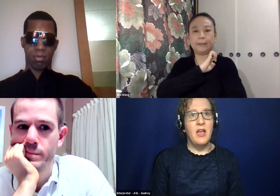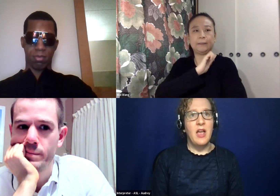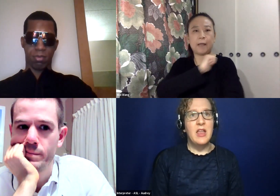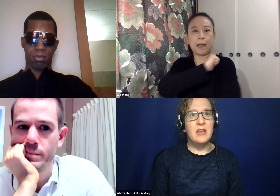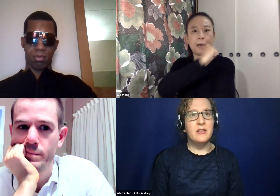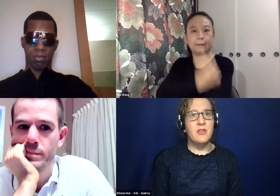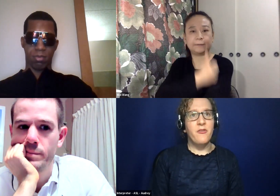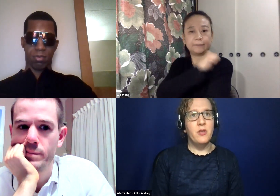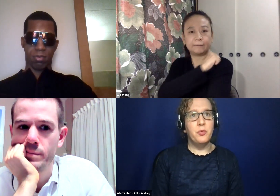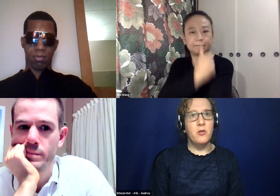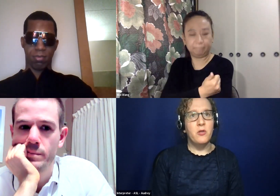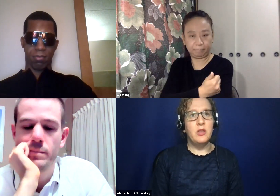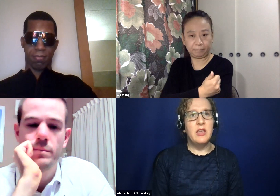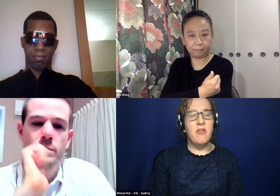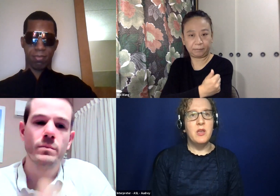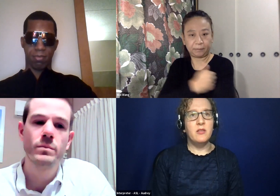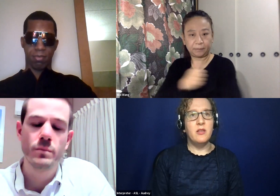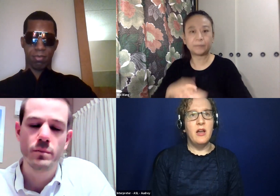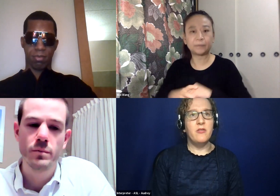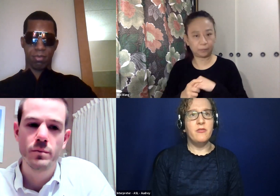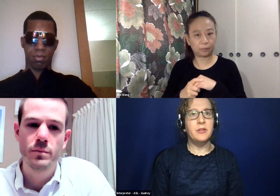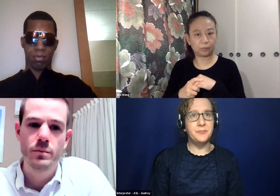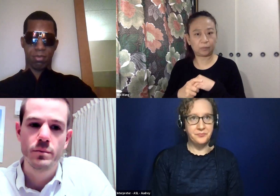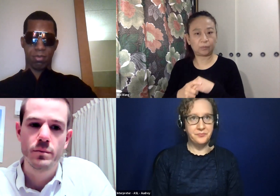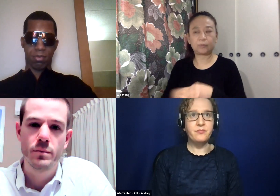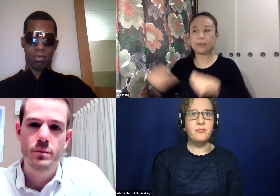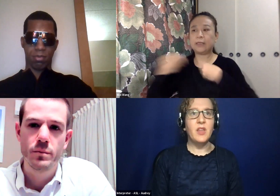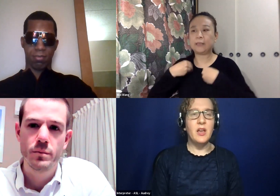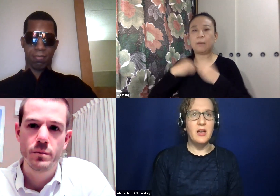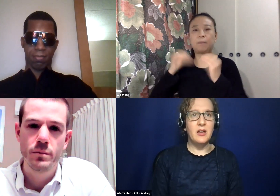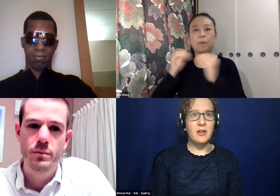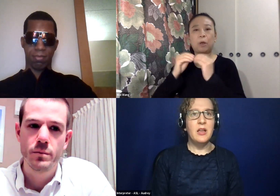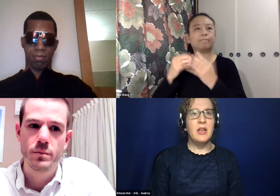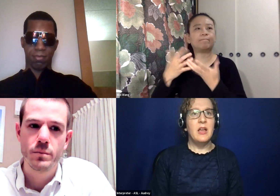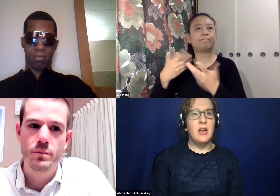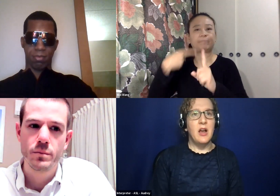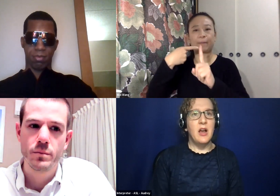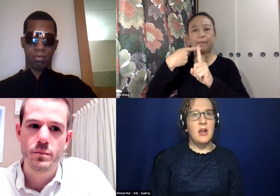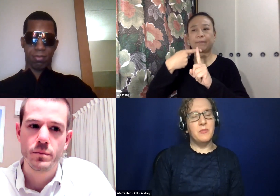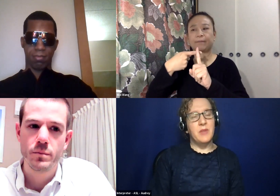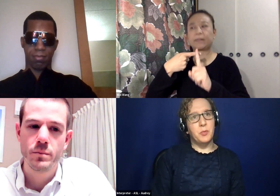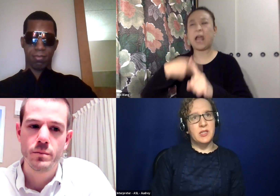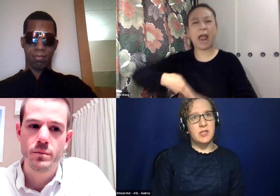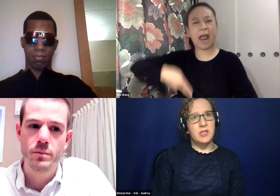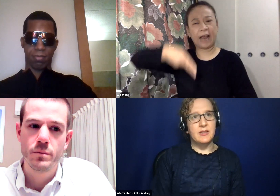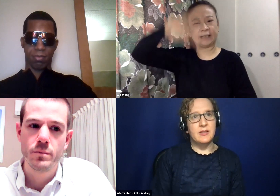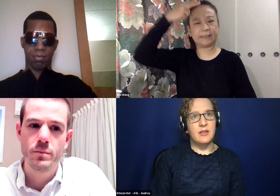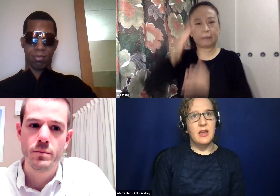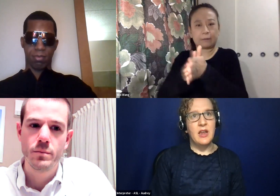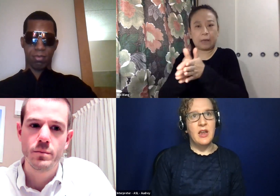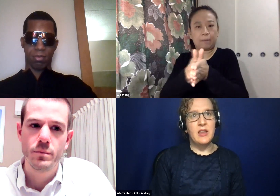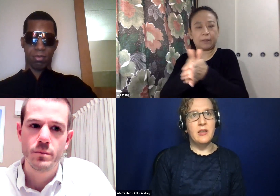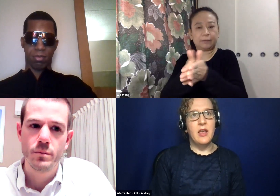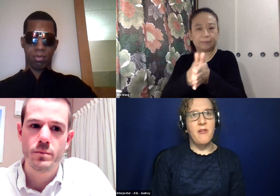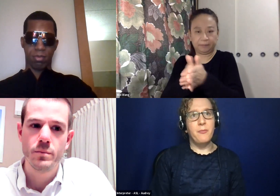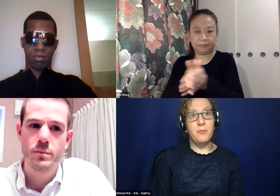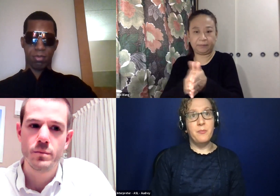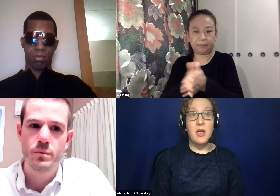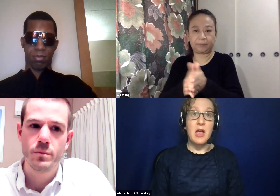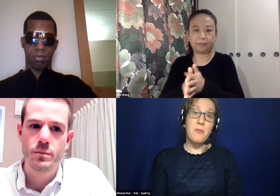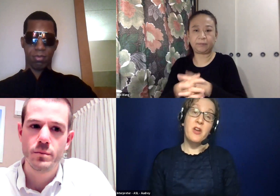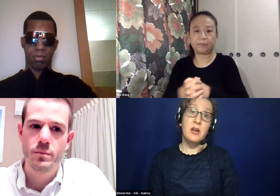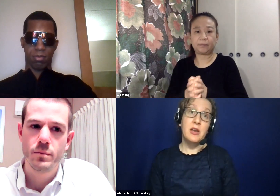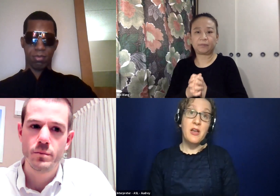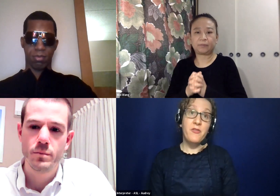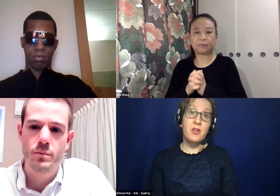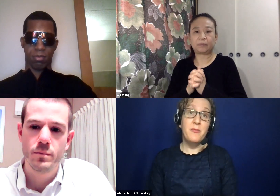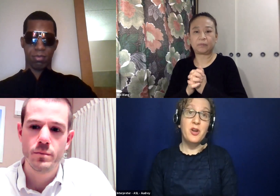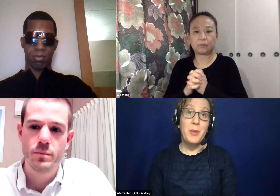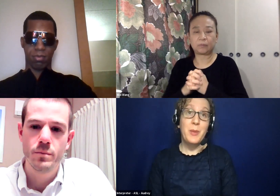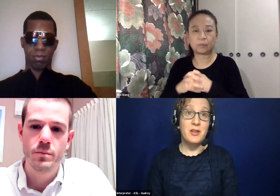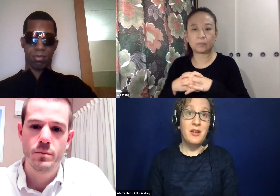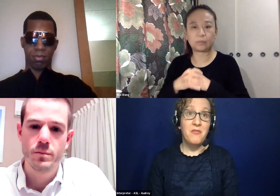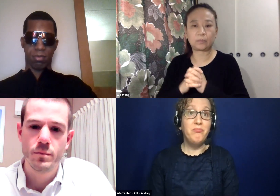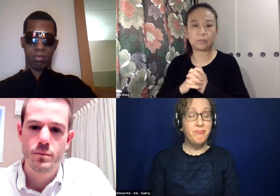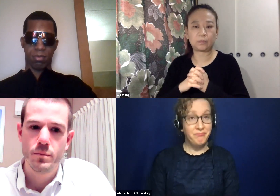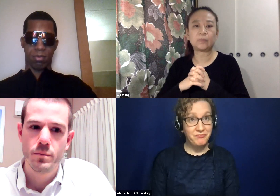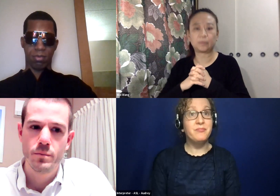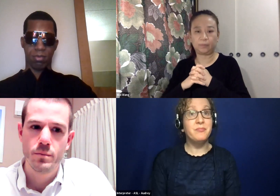And the film program really gave me a lot of expertise in a field that I'm very passionate in.